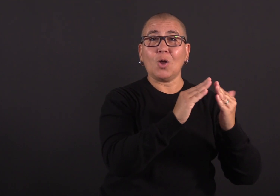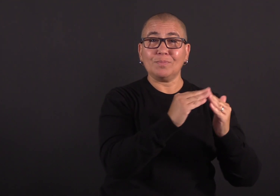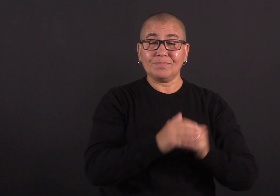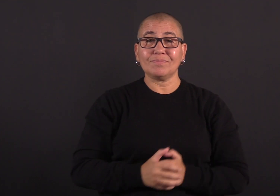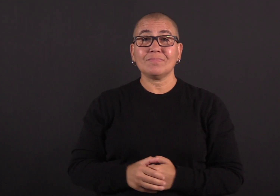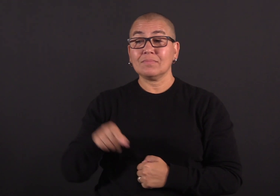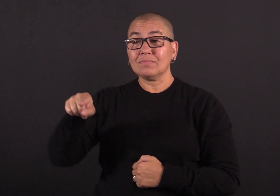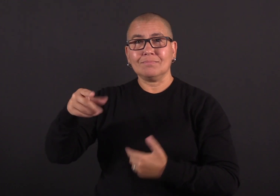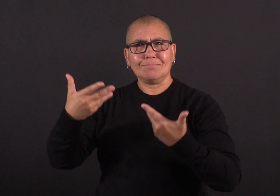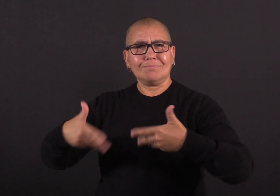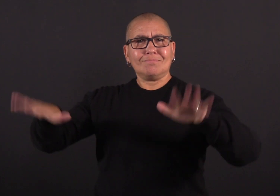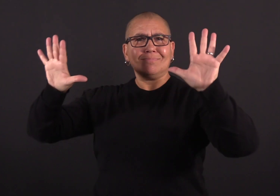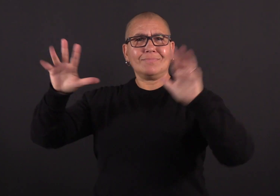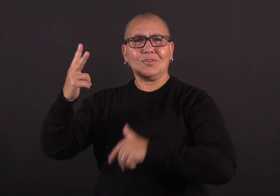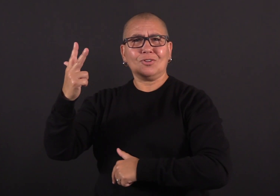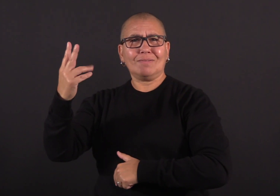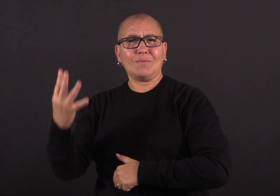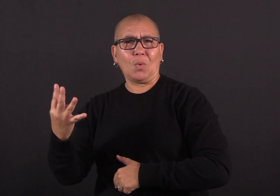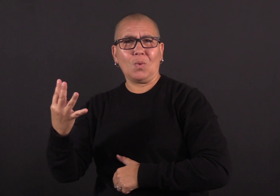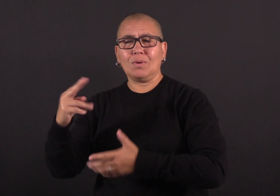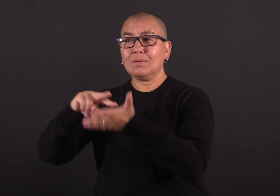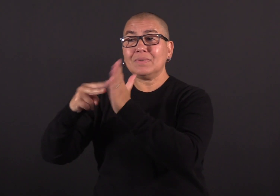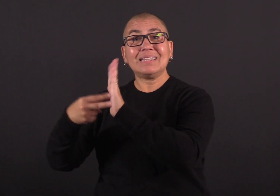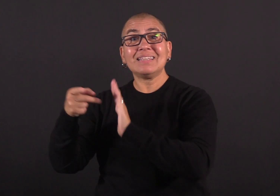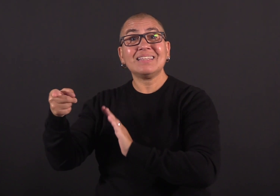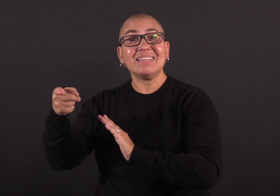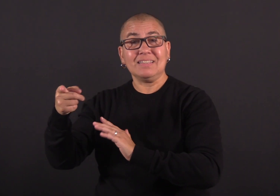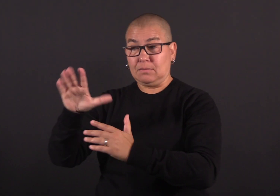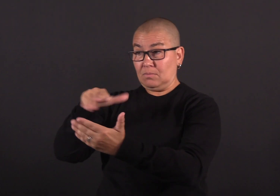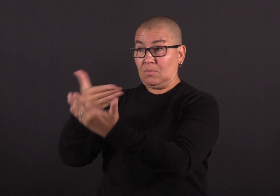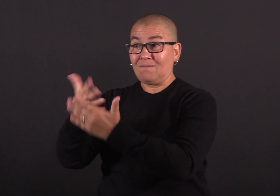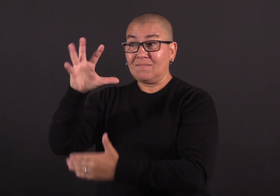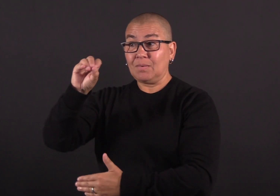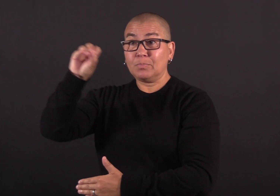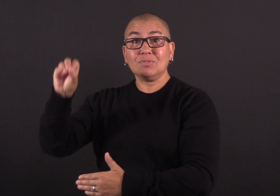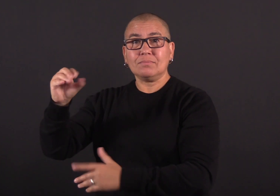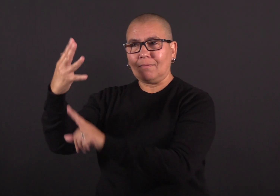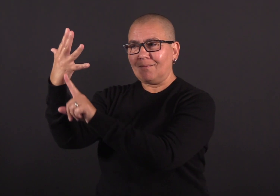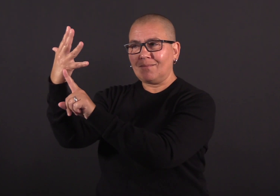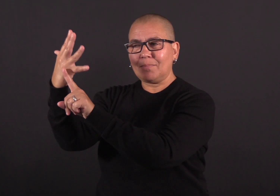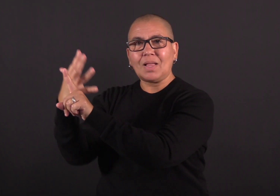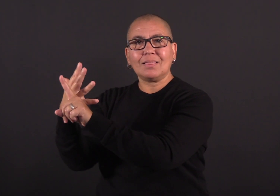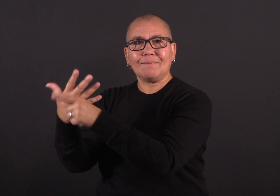populations were fully vaccinated against COVID-19, compared to just over half of people